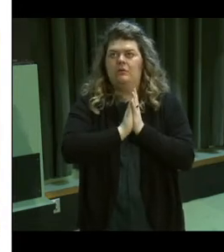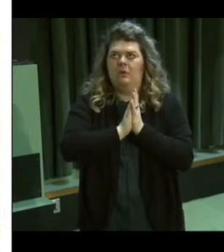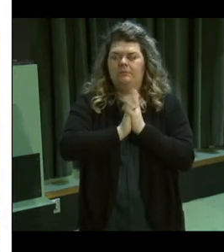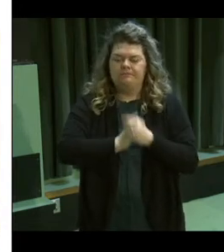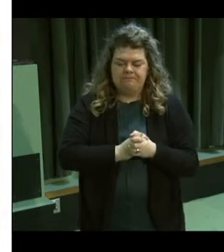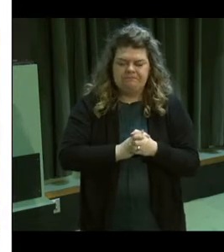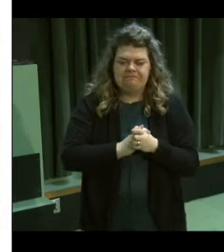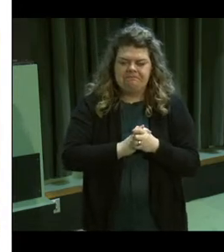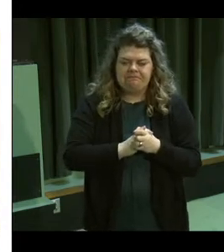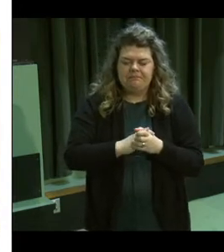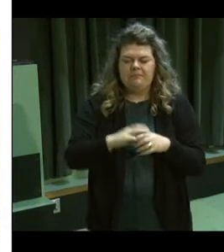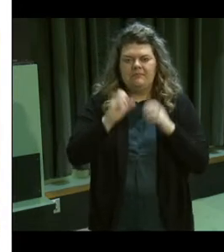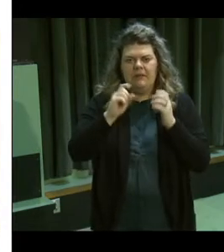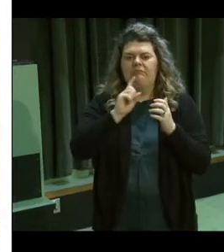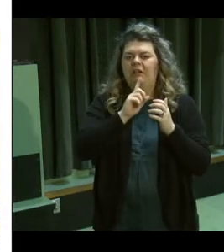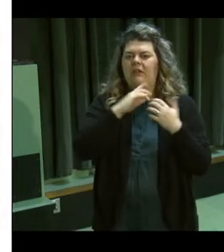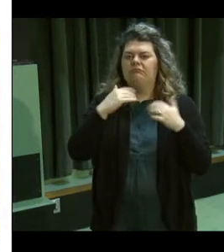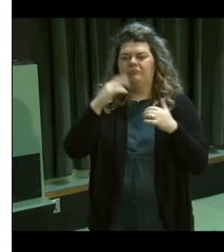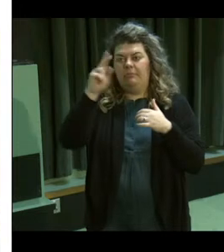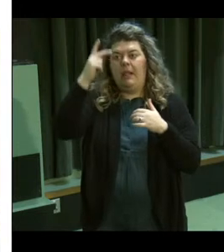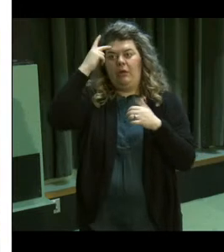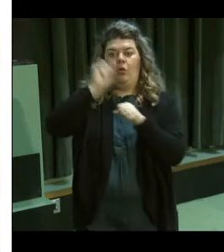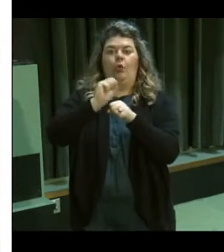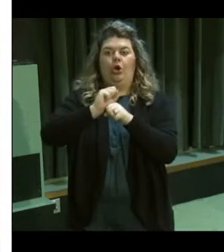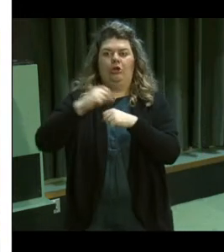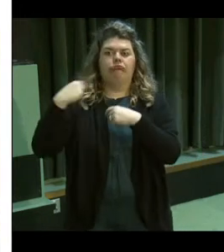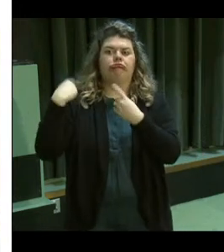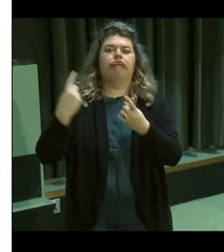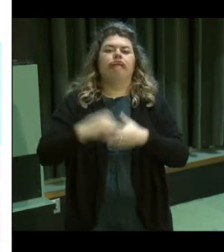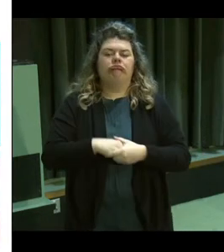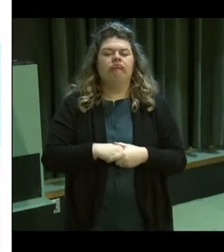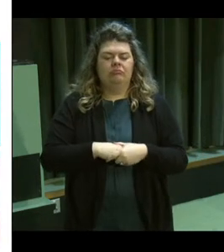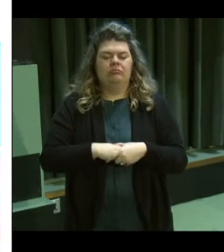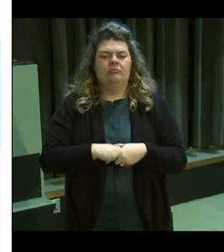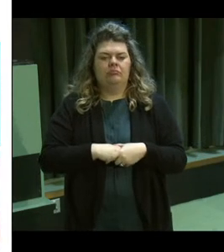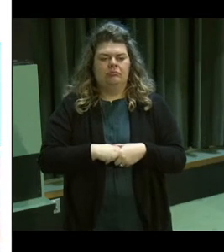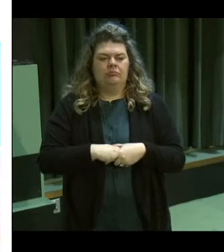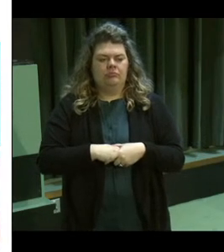Latinos in Arizona, because that is why they won Arizona. So it's